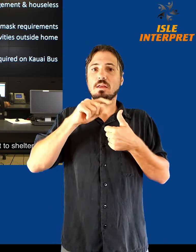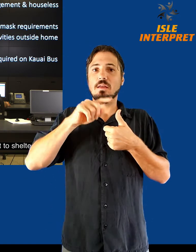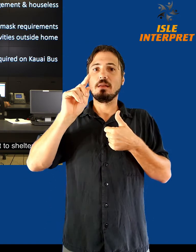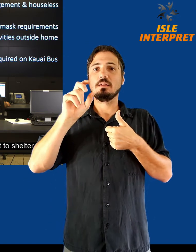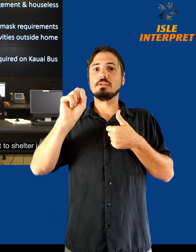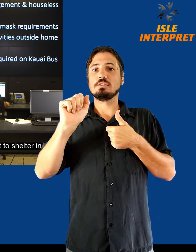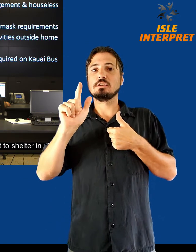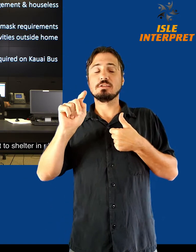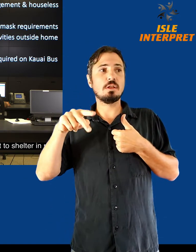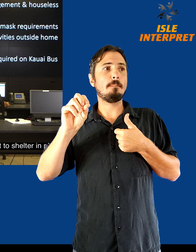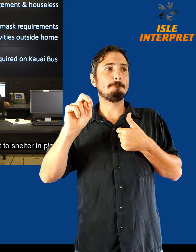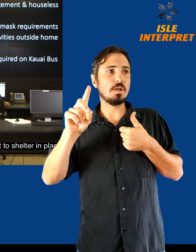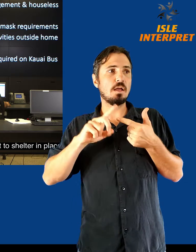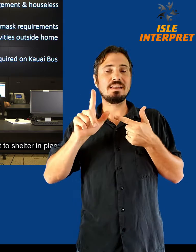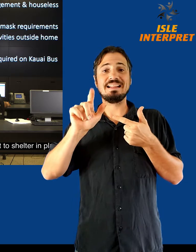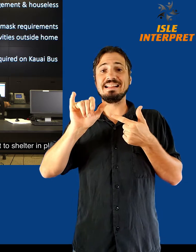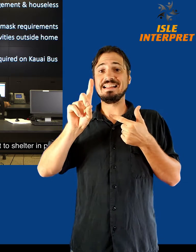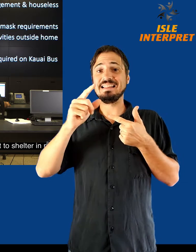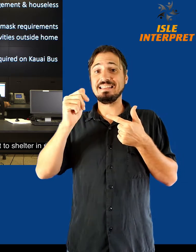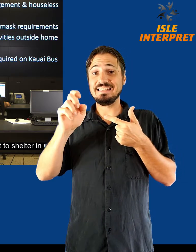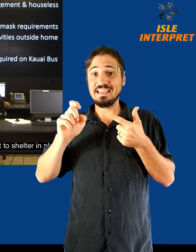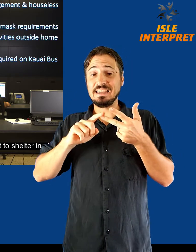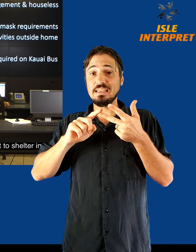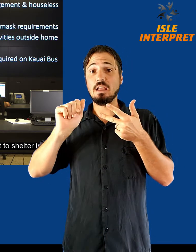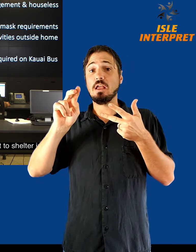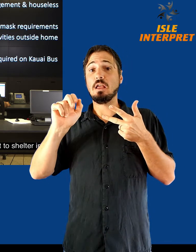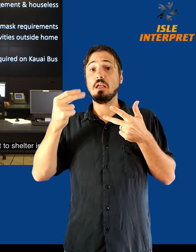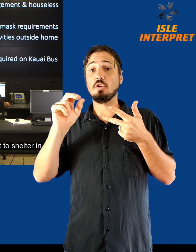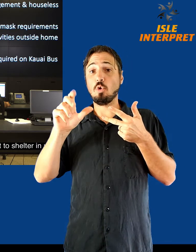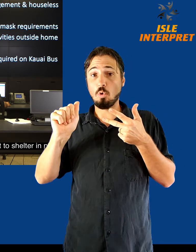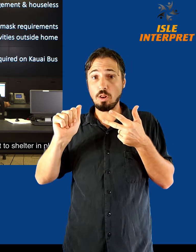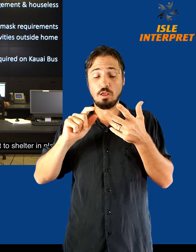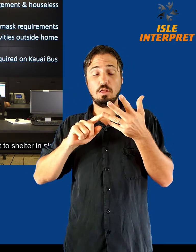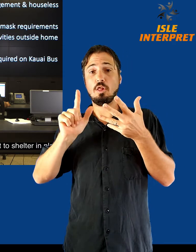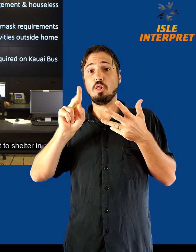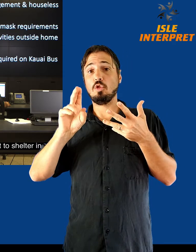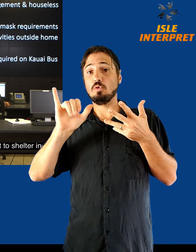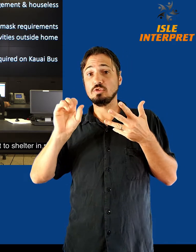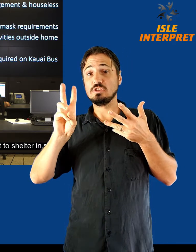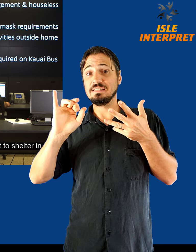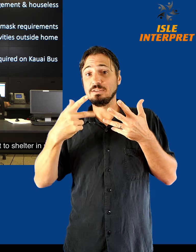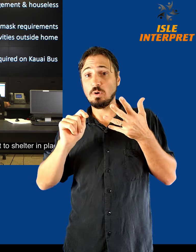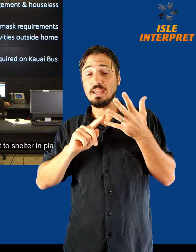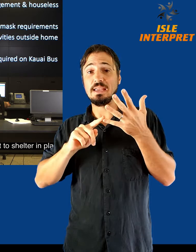Those in our current houseless community must now obtain a permit at no cost to shelter in place at these parks.